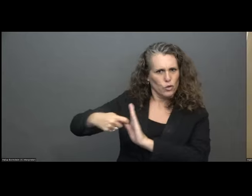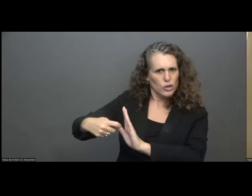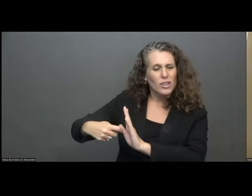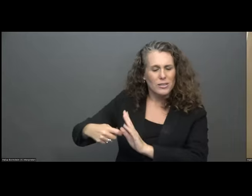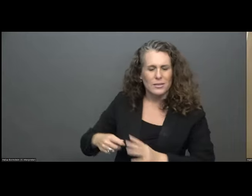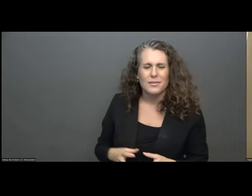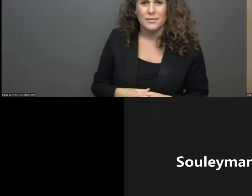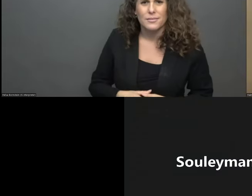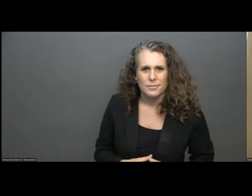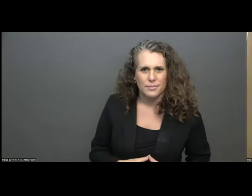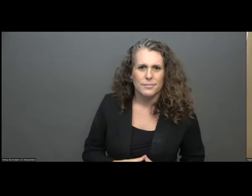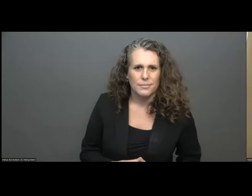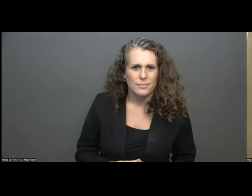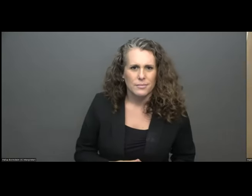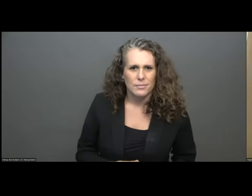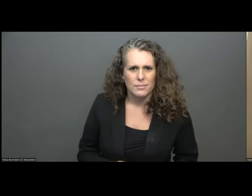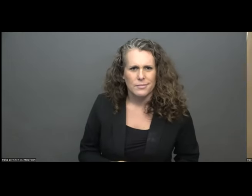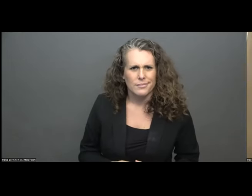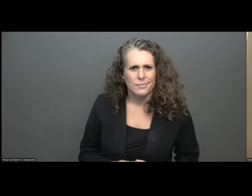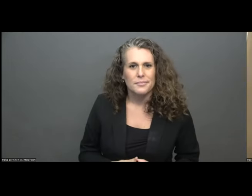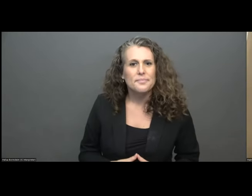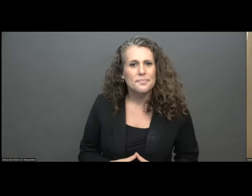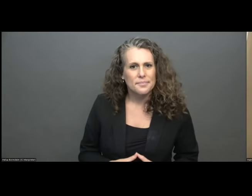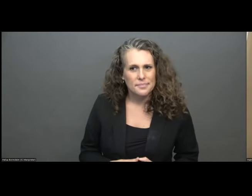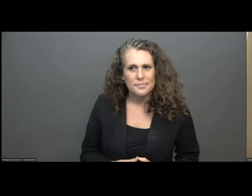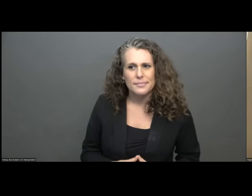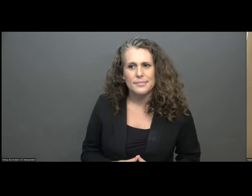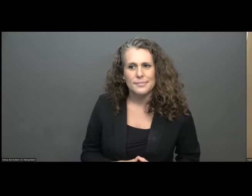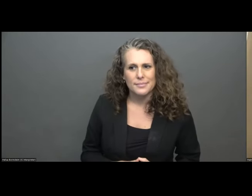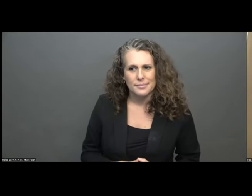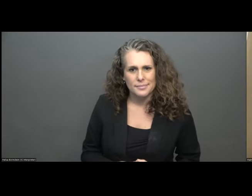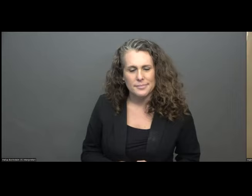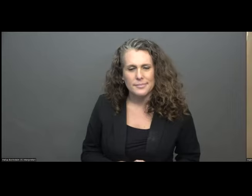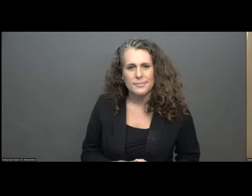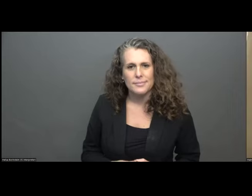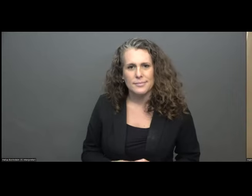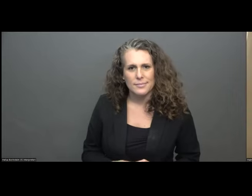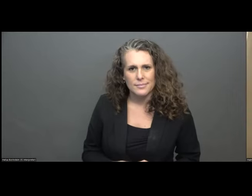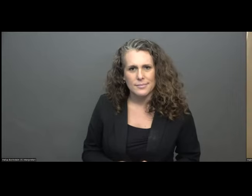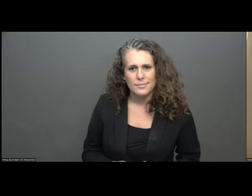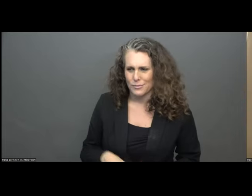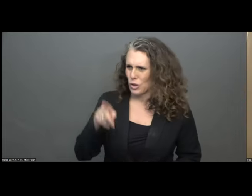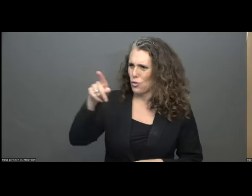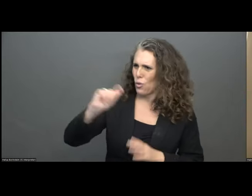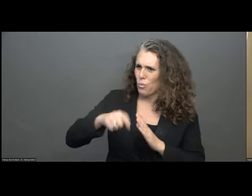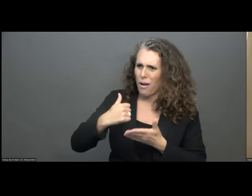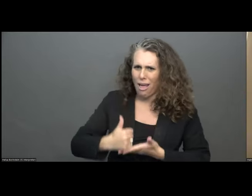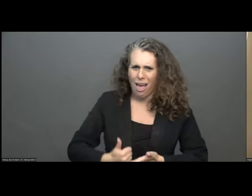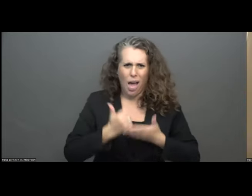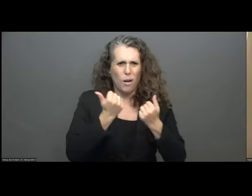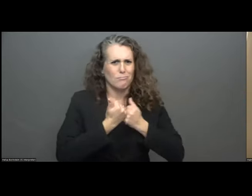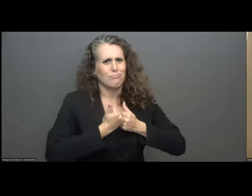priority cap key to no demo persons on compassion or stress you're doing the gap,